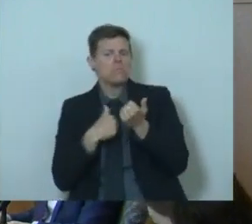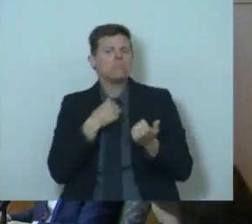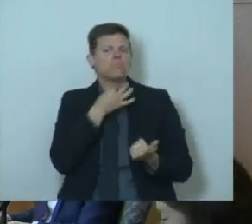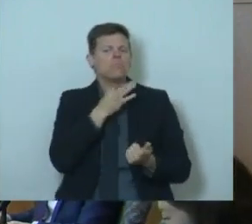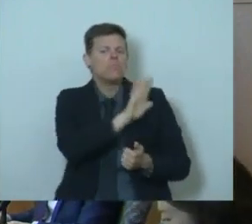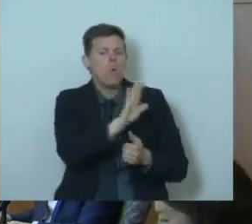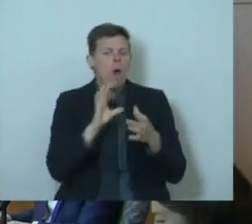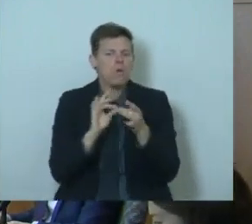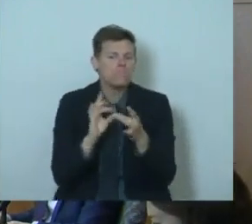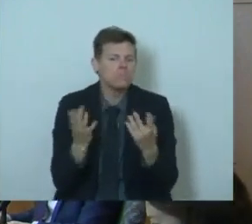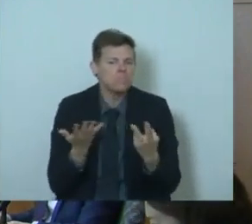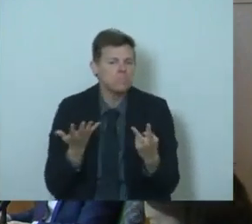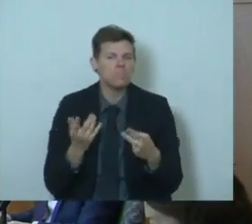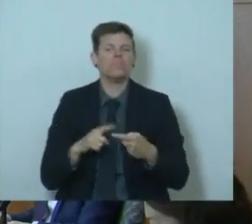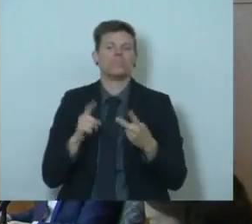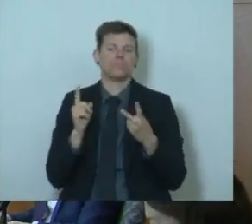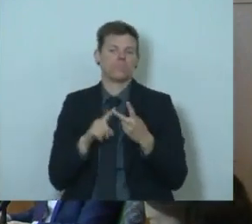MEXICANS ABOUT WHAT THE LATEST IS.